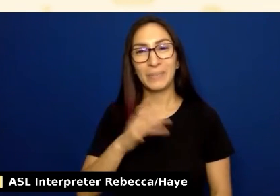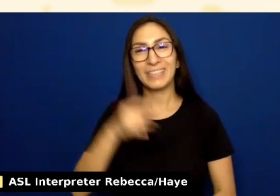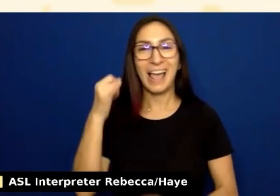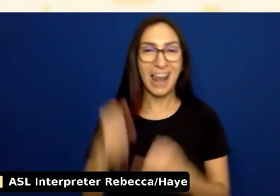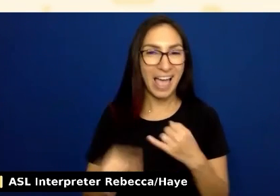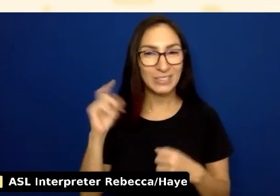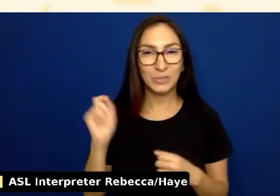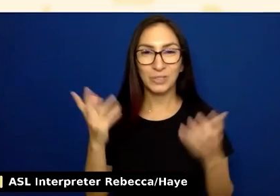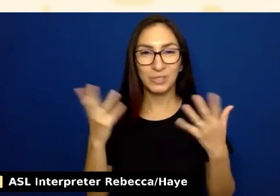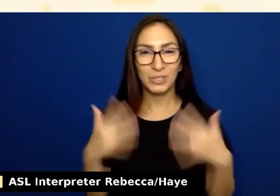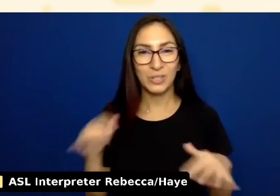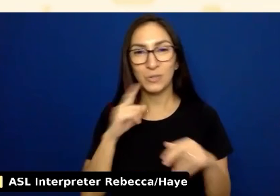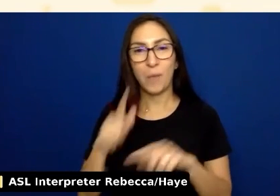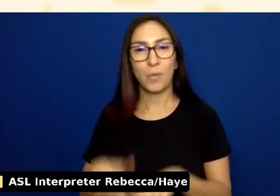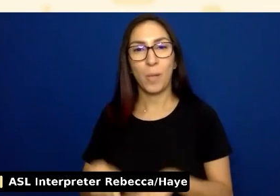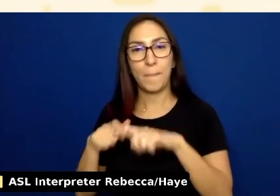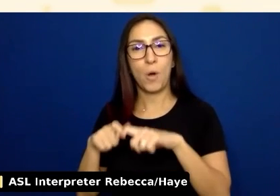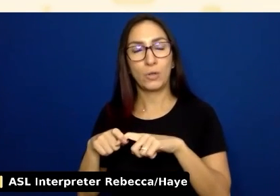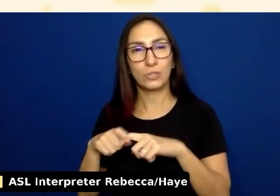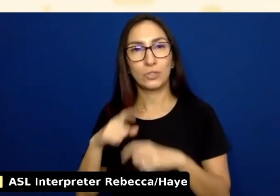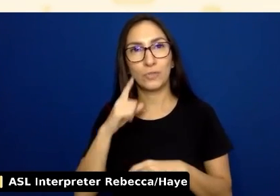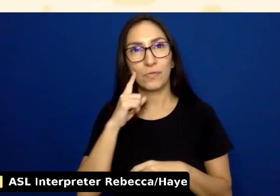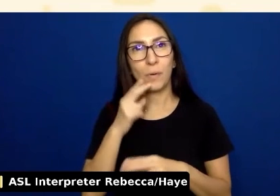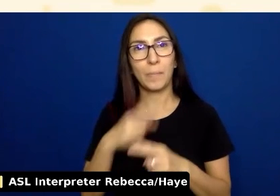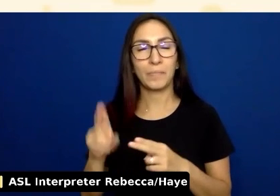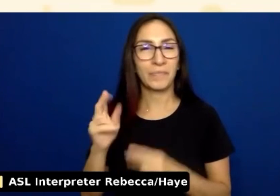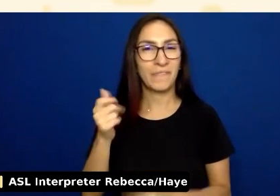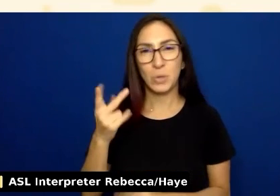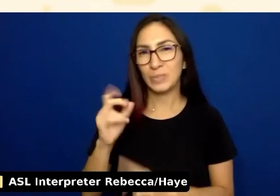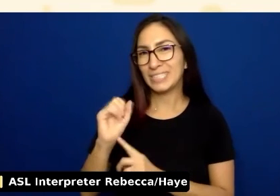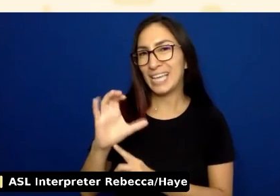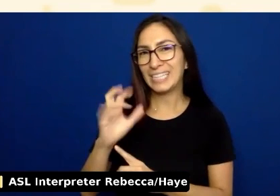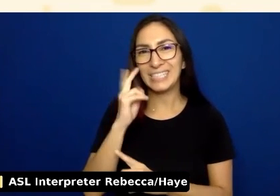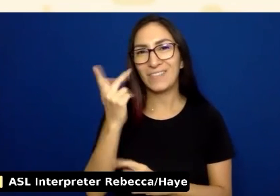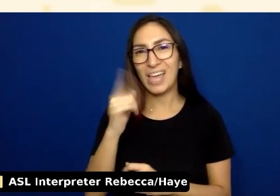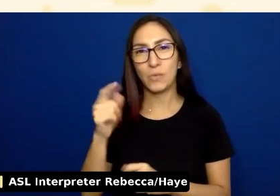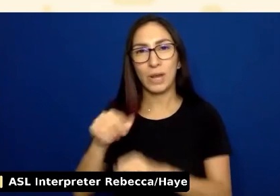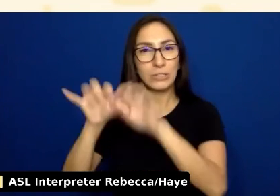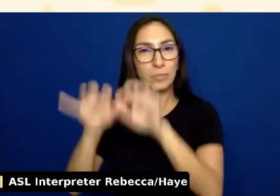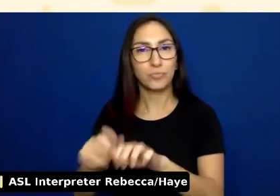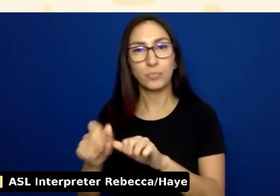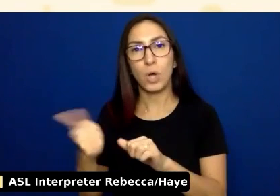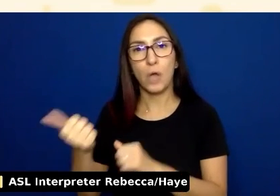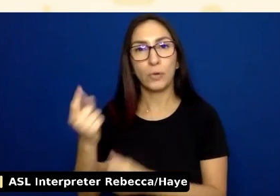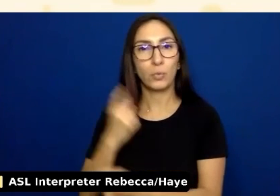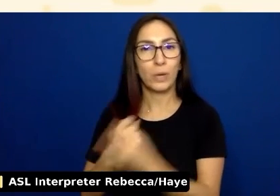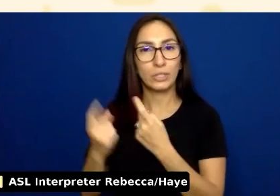I'll pause for five seconds to see if anybody else drops any other questions in, but in the meantime,